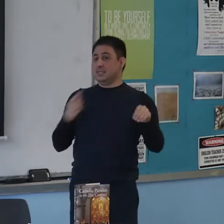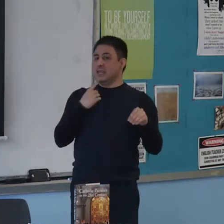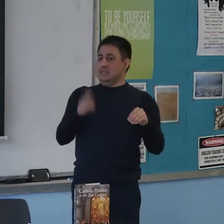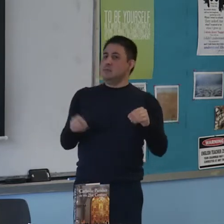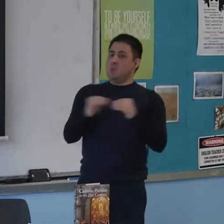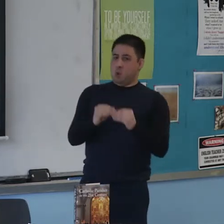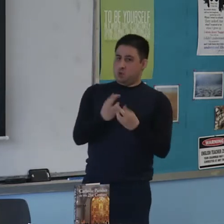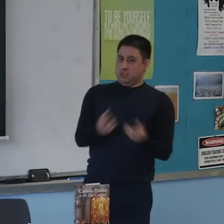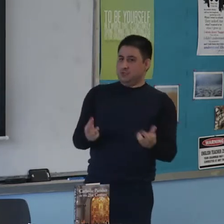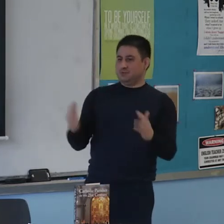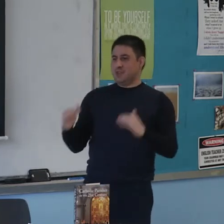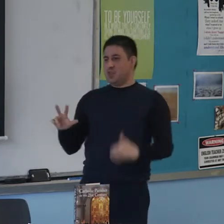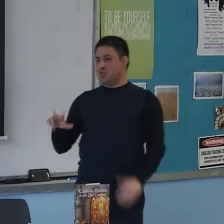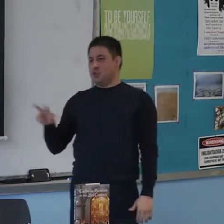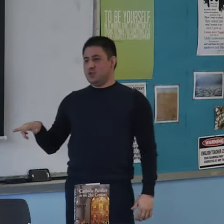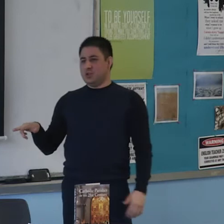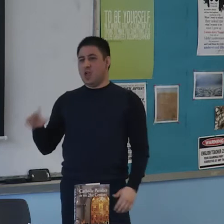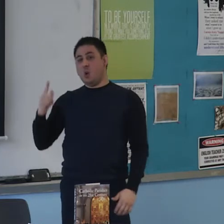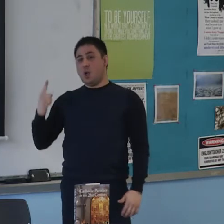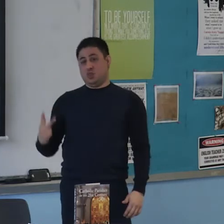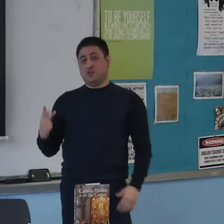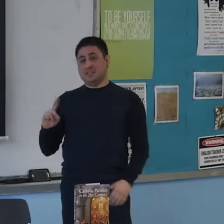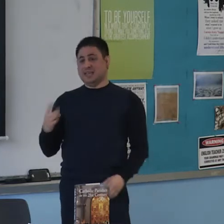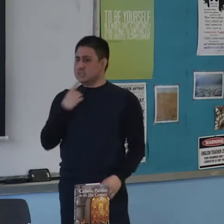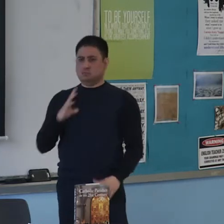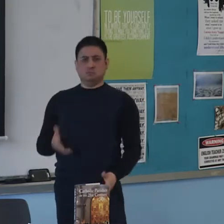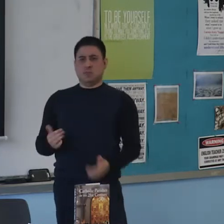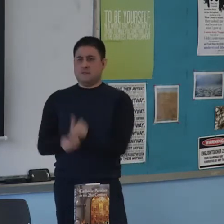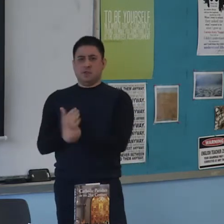resources. 33, a third of diocese, signal they're doing this very well, it's their